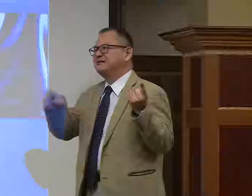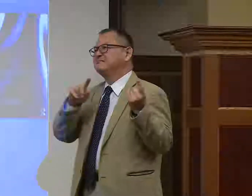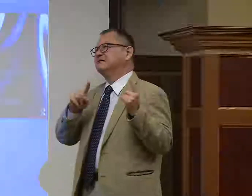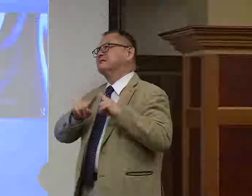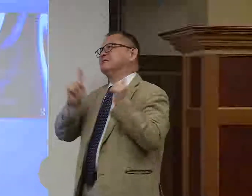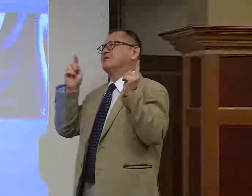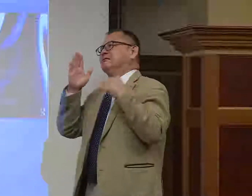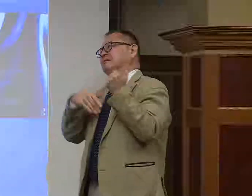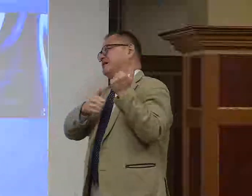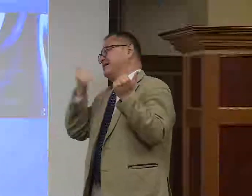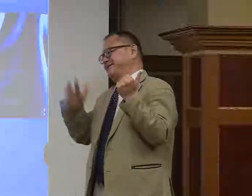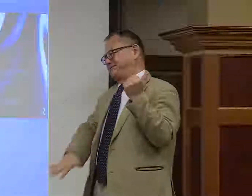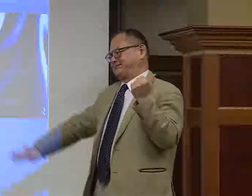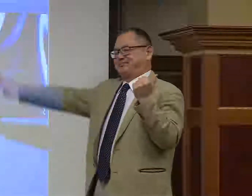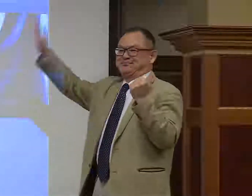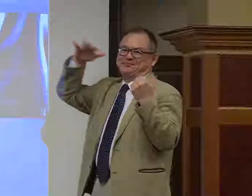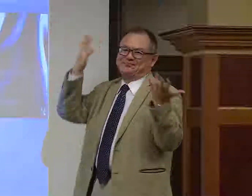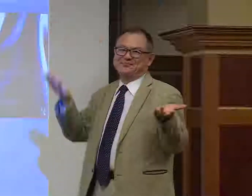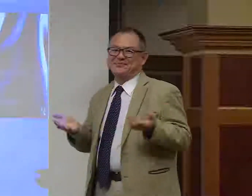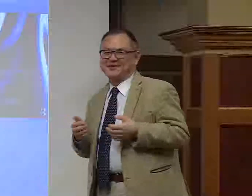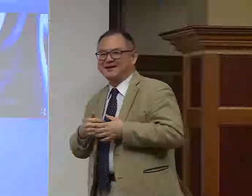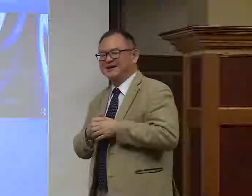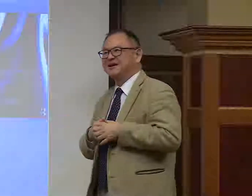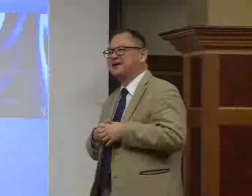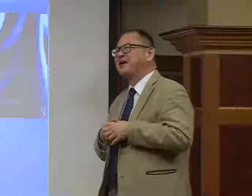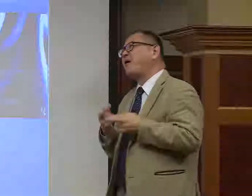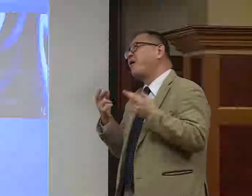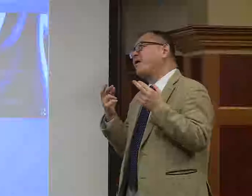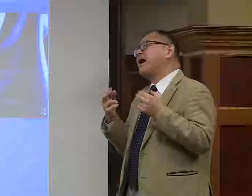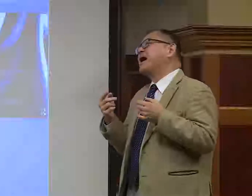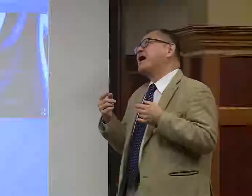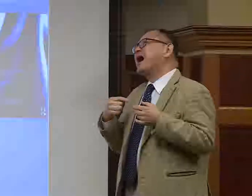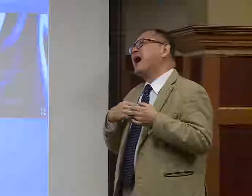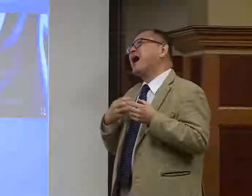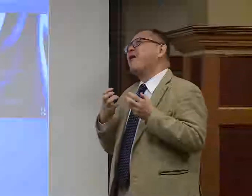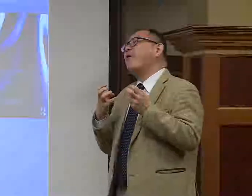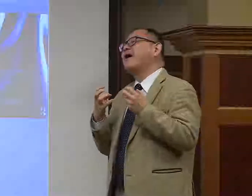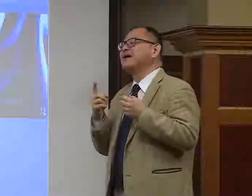And I don't know when I'll get to other countries, but I'll be keeping work on that.